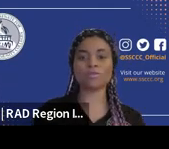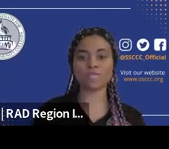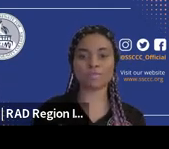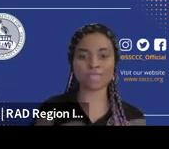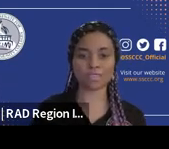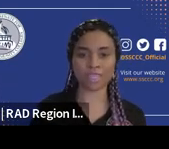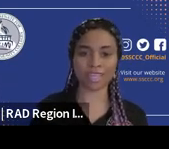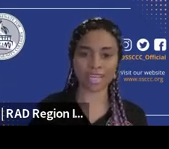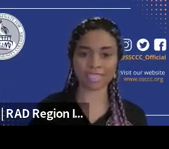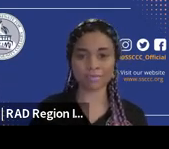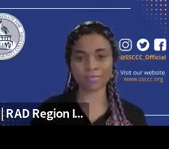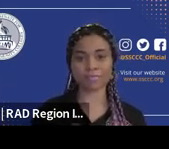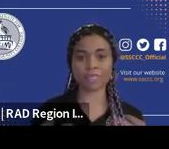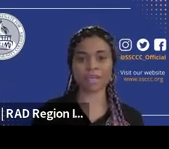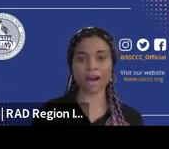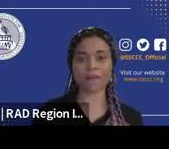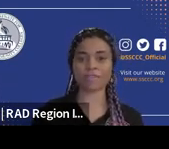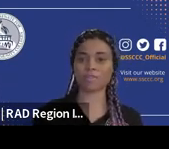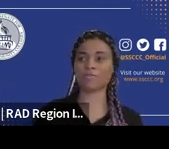What are you doing to make sure that that is being offered?